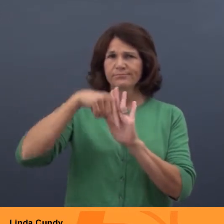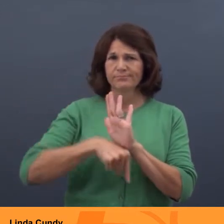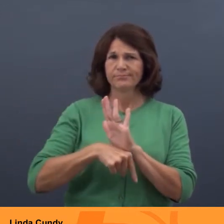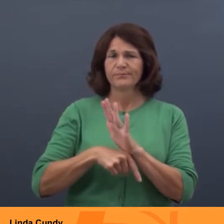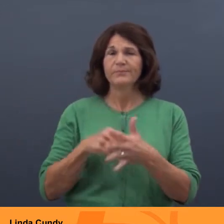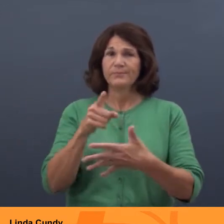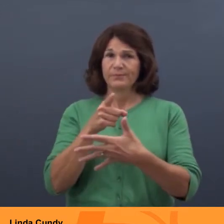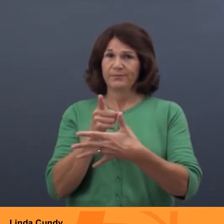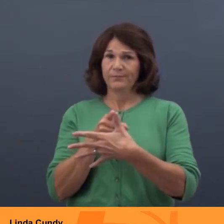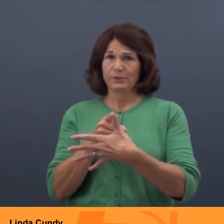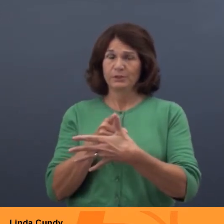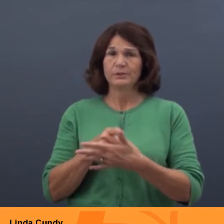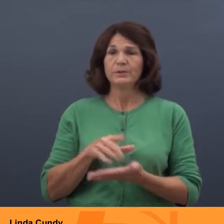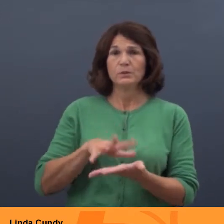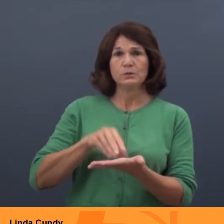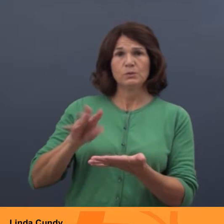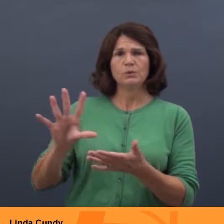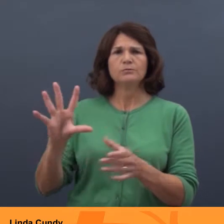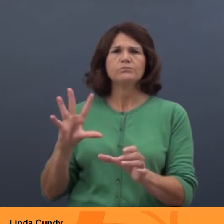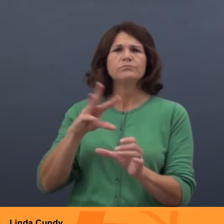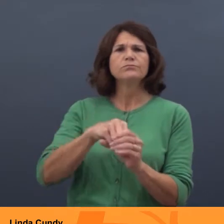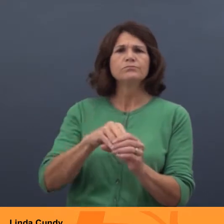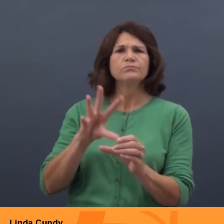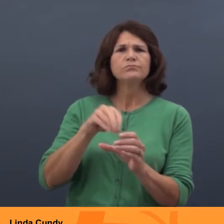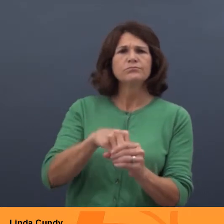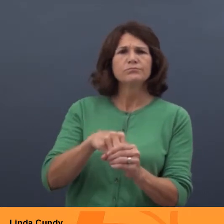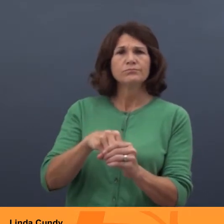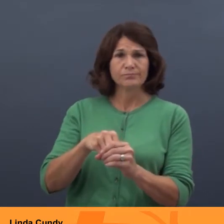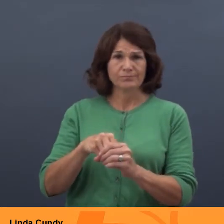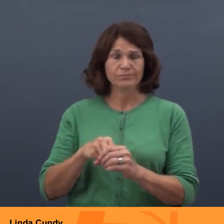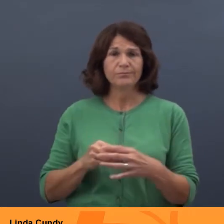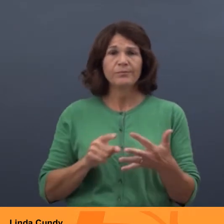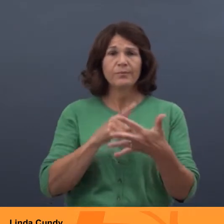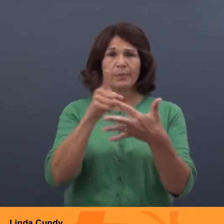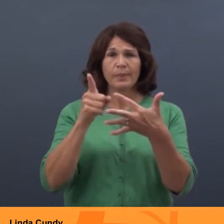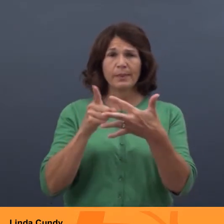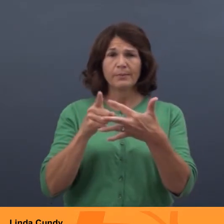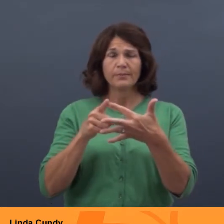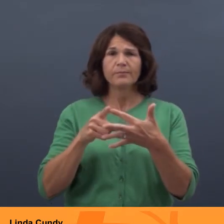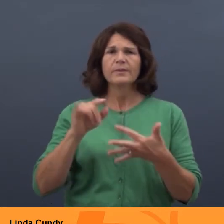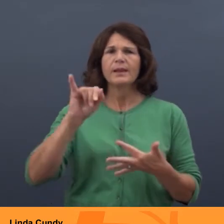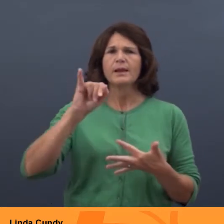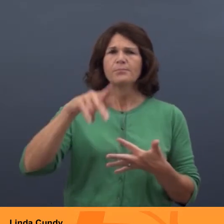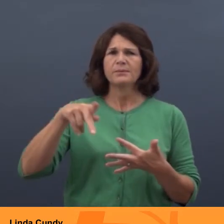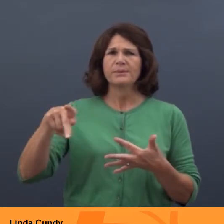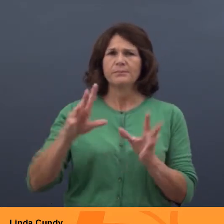The first one is Engagement as a Student, IPP Meetings,